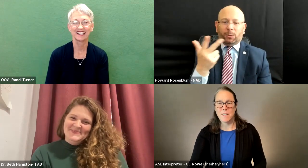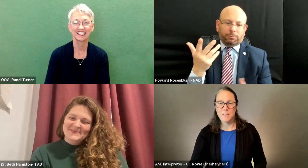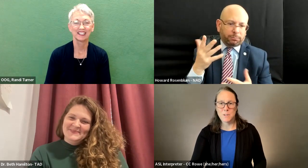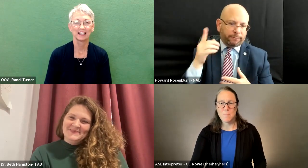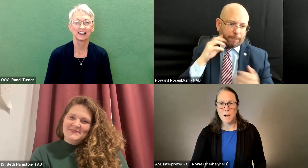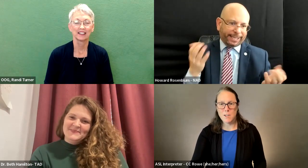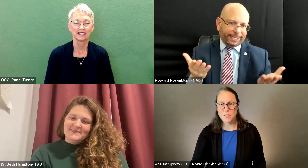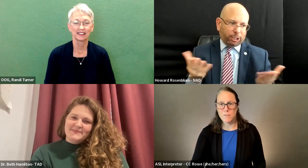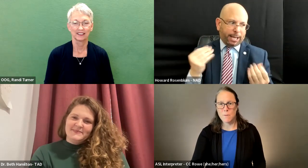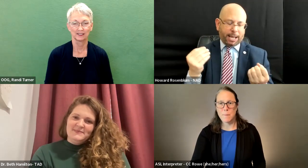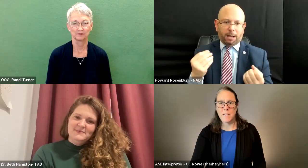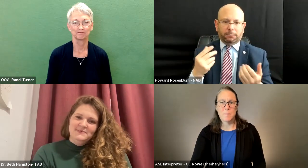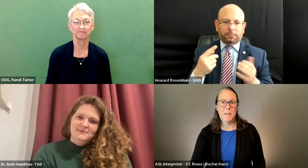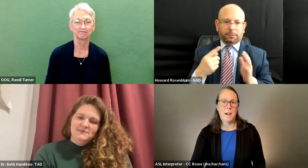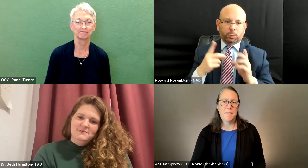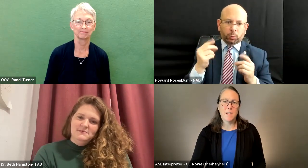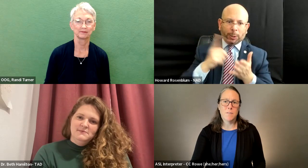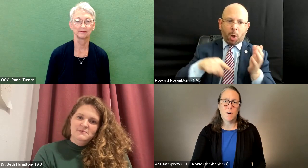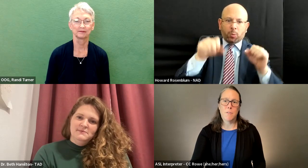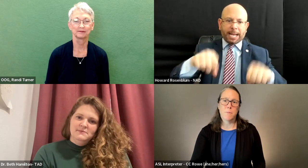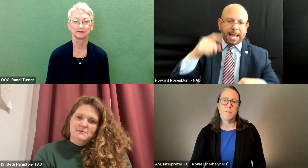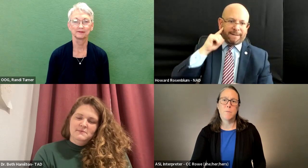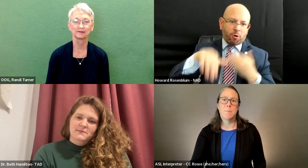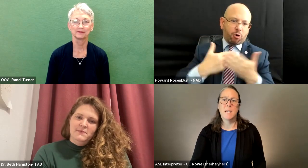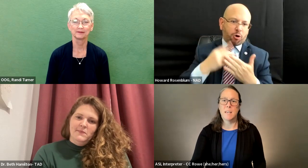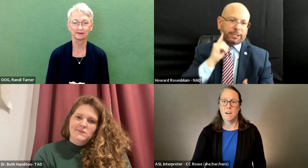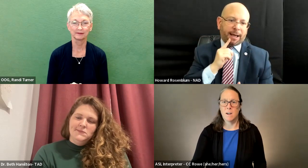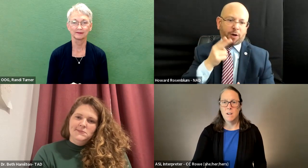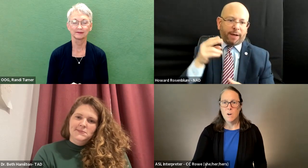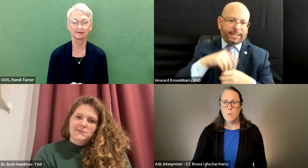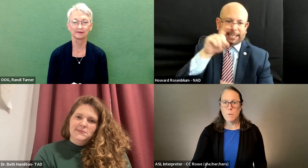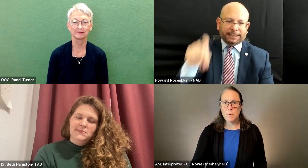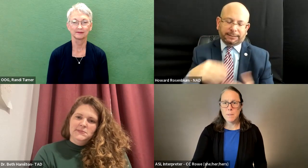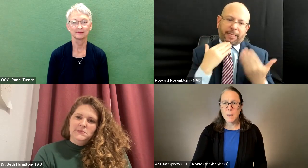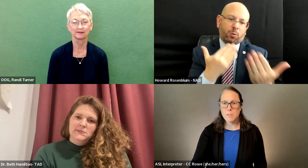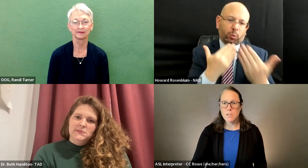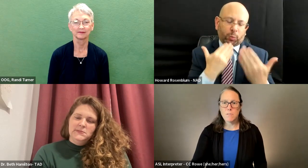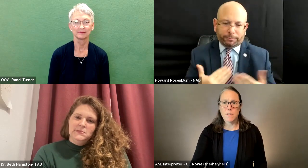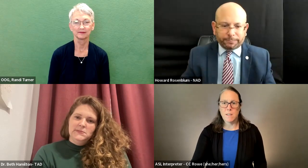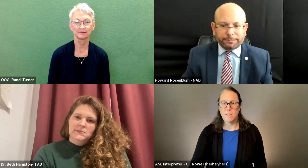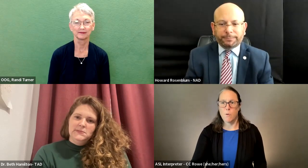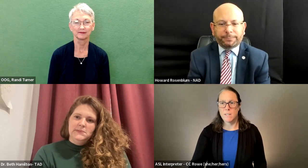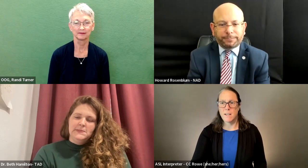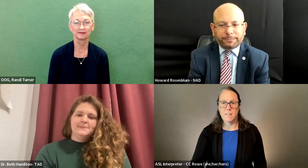Also, the Texas Association for the Deaf, Mike, Beth, Norma